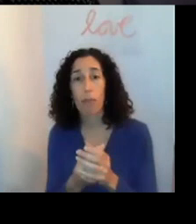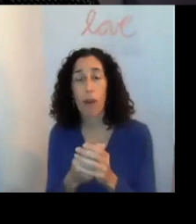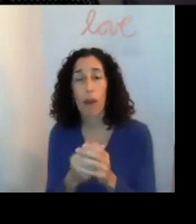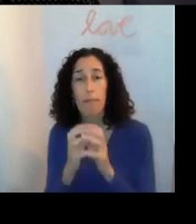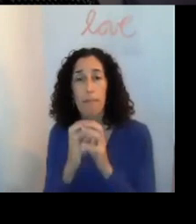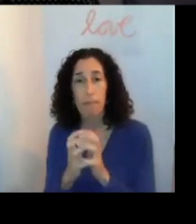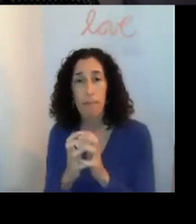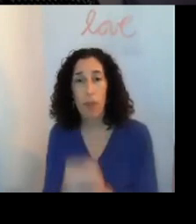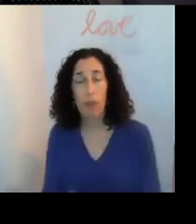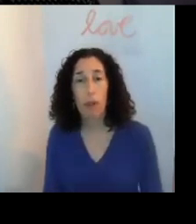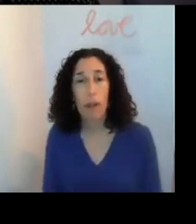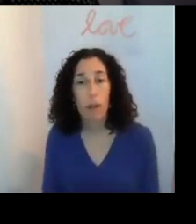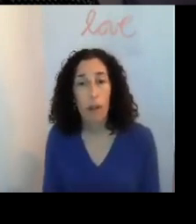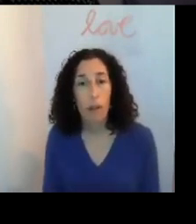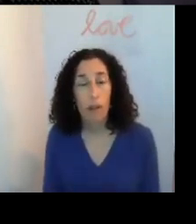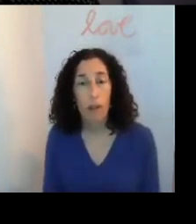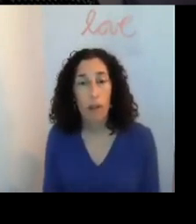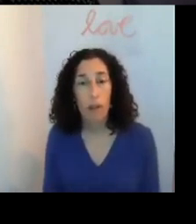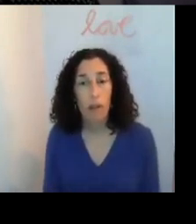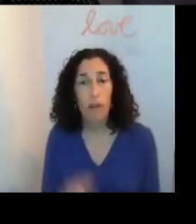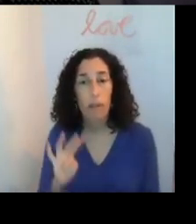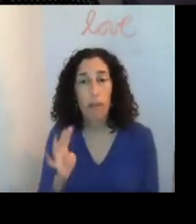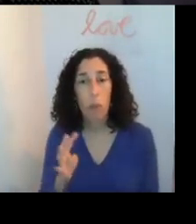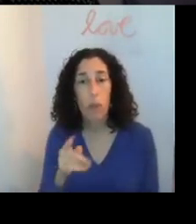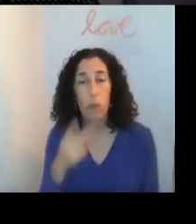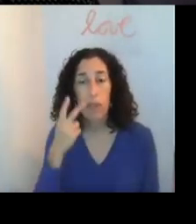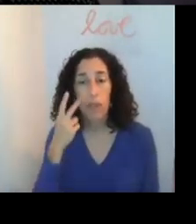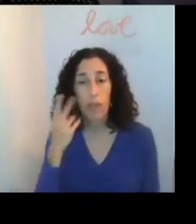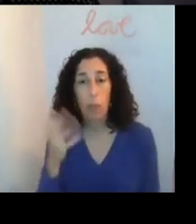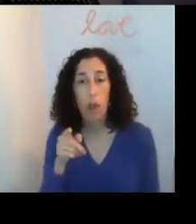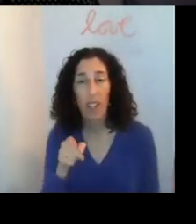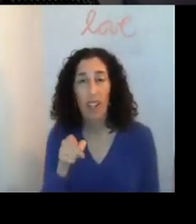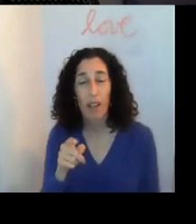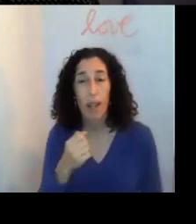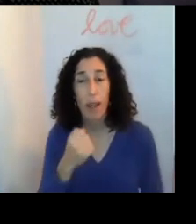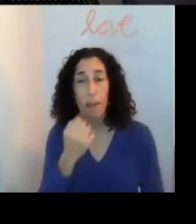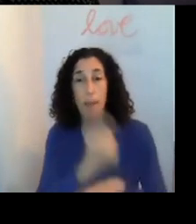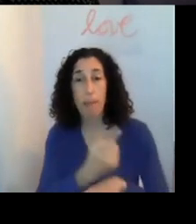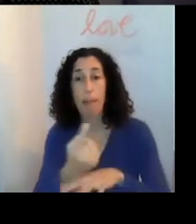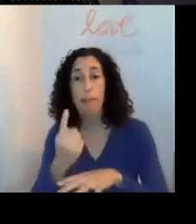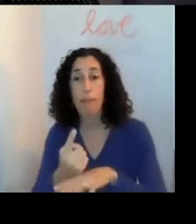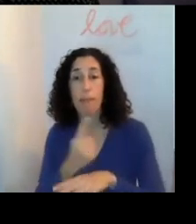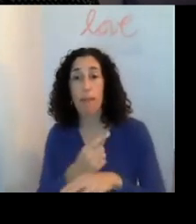A sea urchin appears in the lower right-hand corner. Bright purple needles extend out from